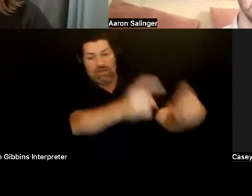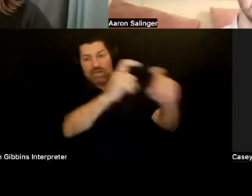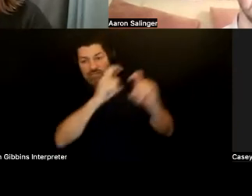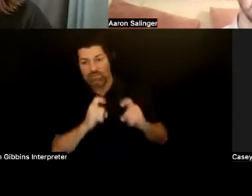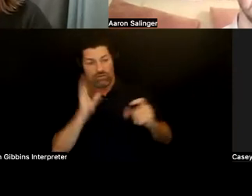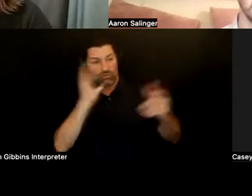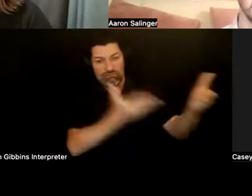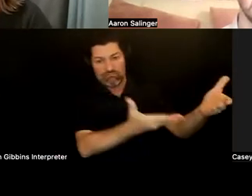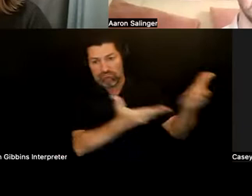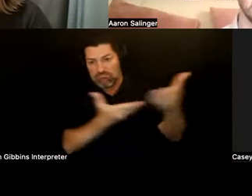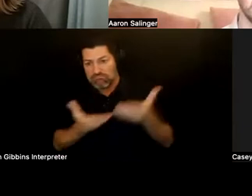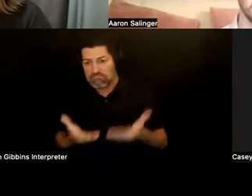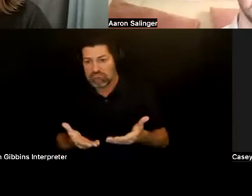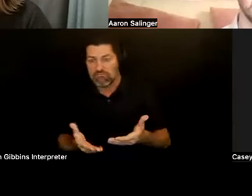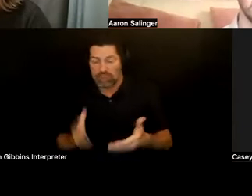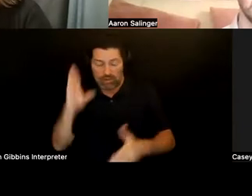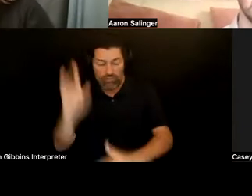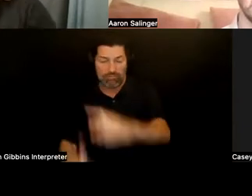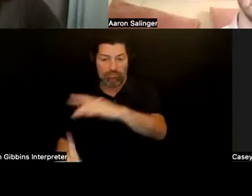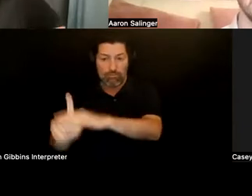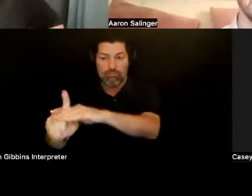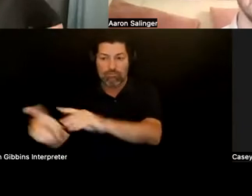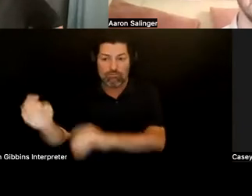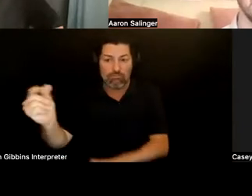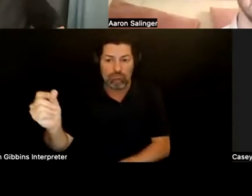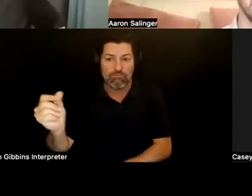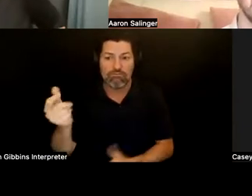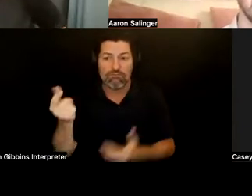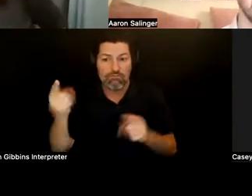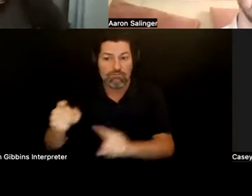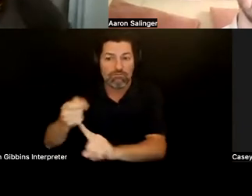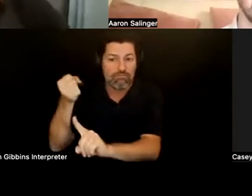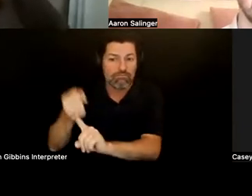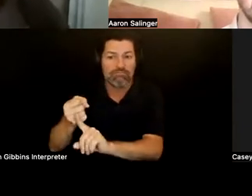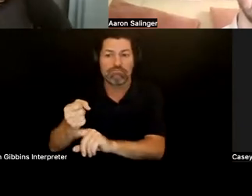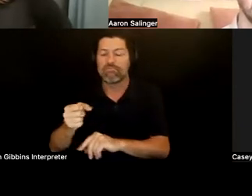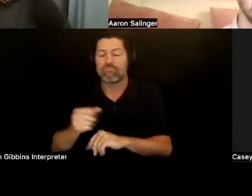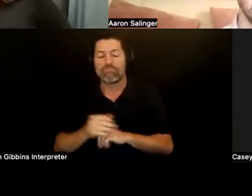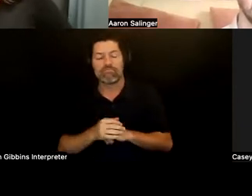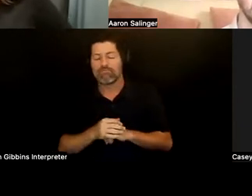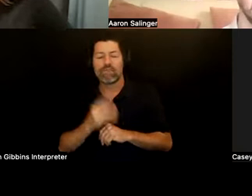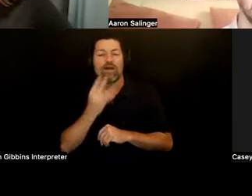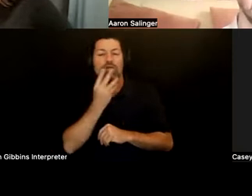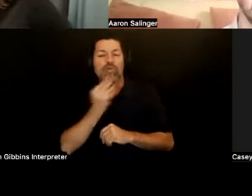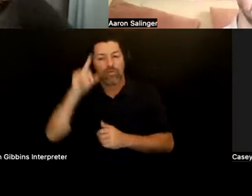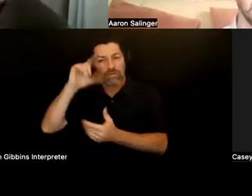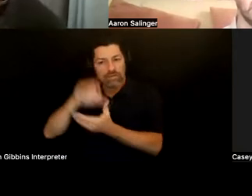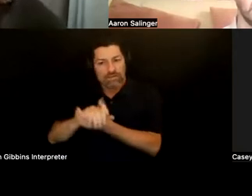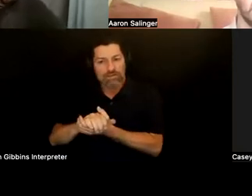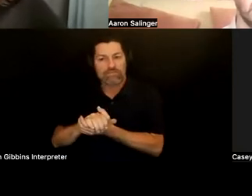to like show up in the mail right that that what Jews believe is that bringing is that